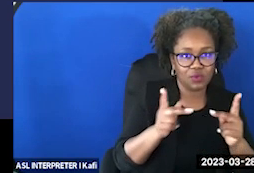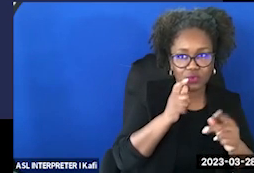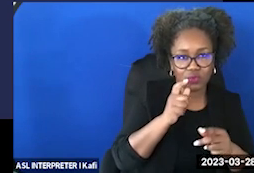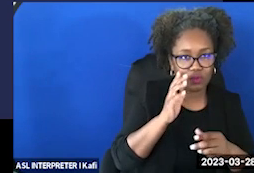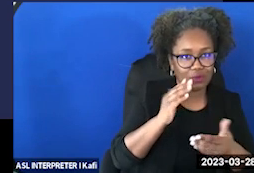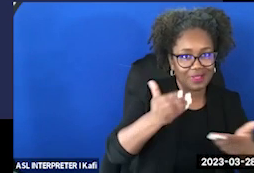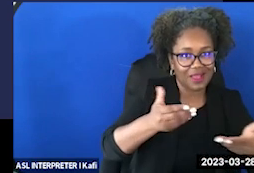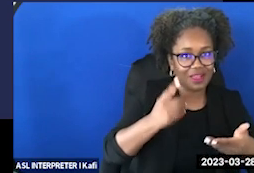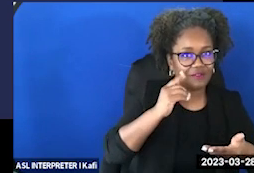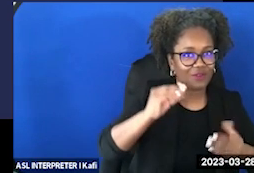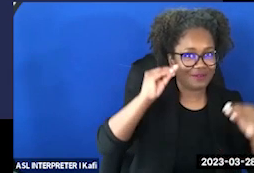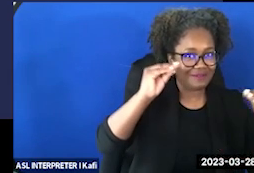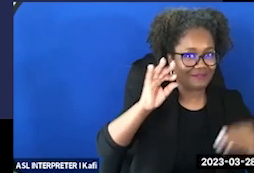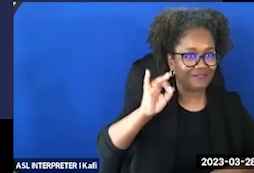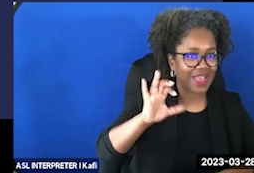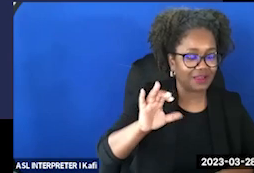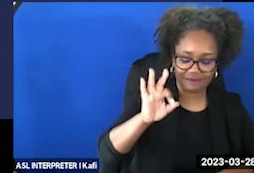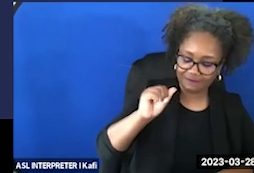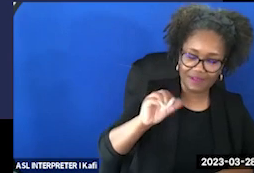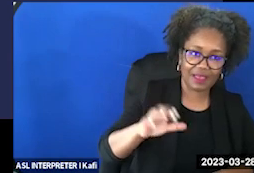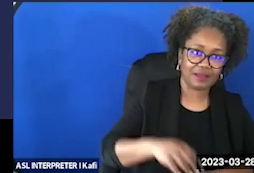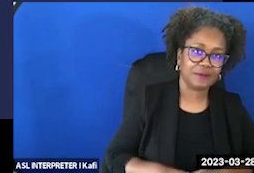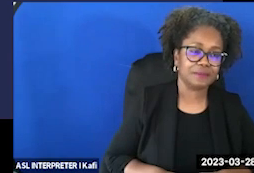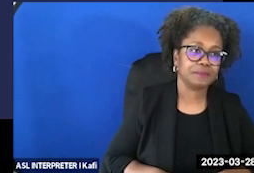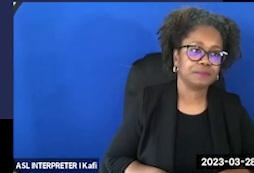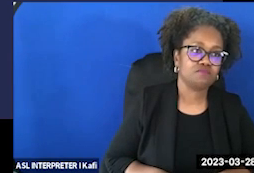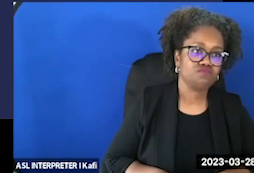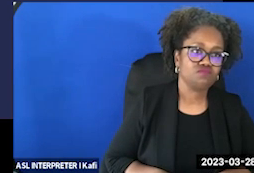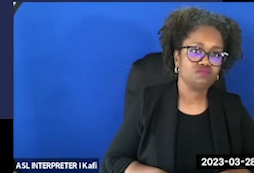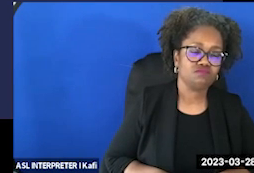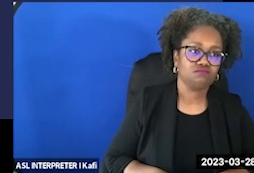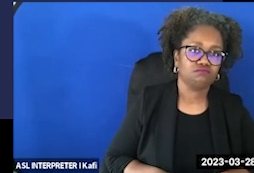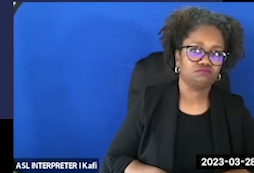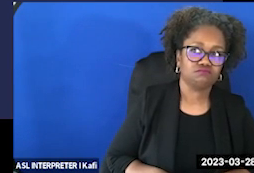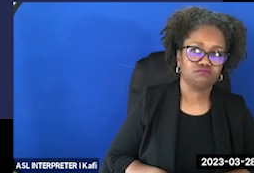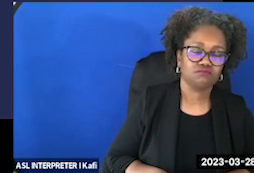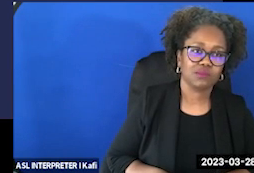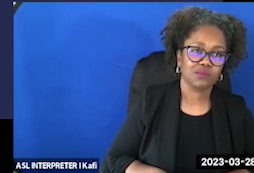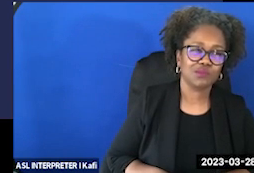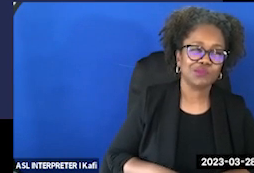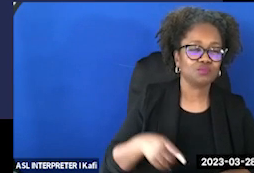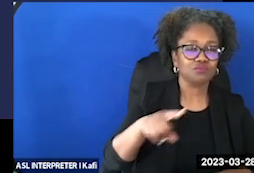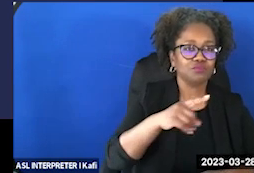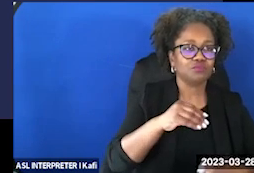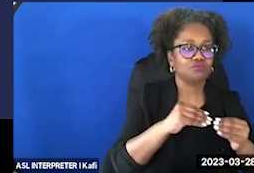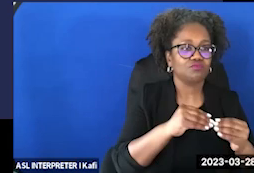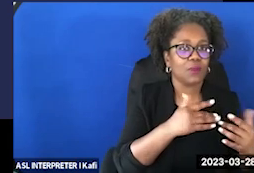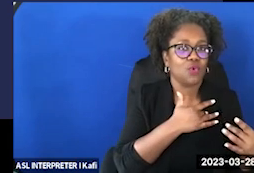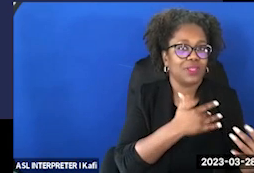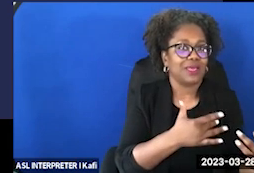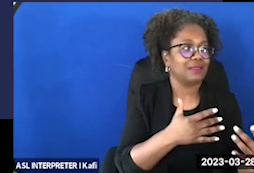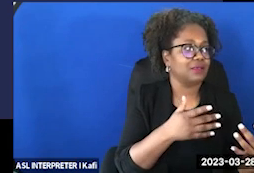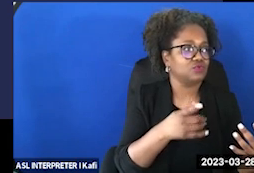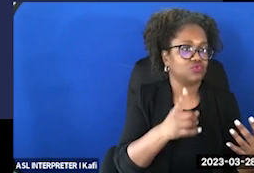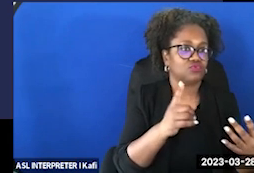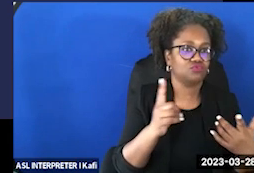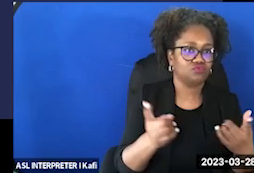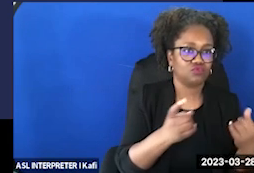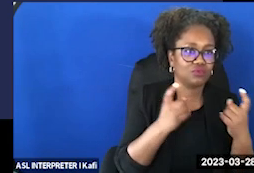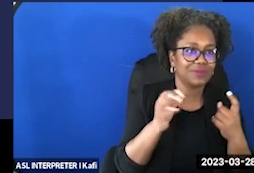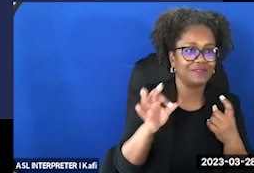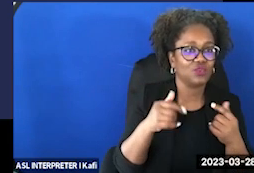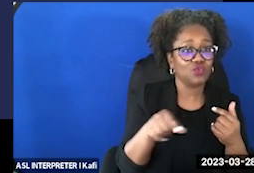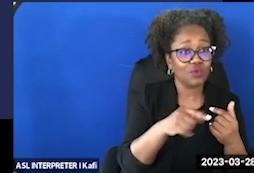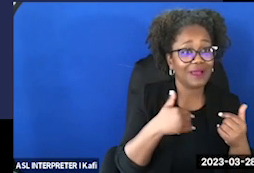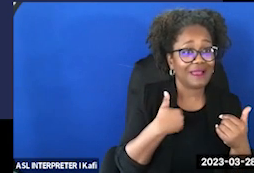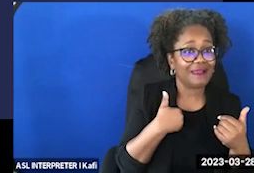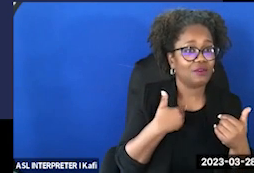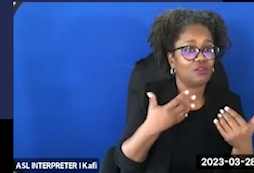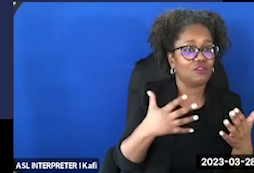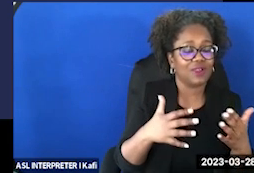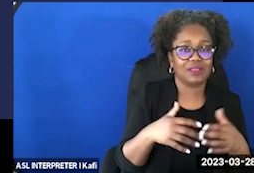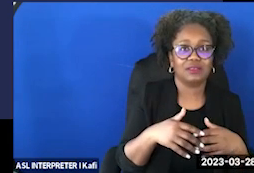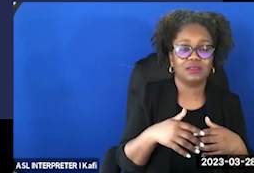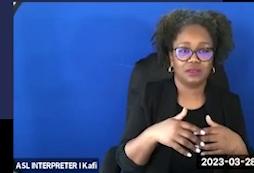Debbie Stine, Science & Technology Policy Academy: you're you know much more likely, you know, to be able to attract students from a represent groups. If you have faculty from under representing groups. That's the same thing, you know, for women.